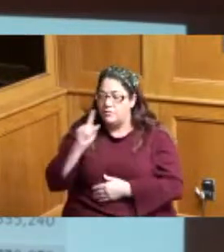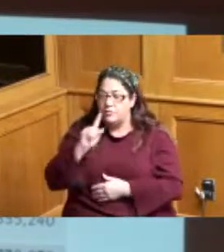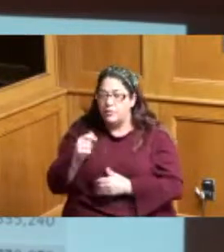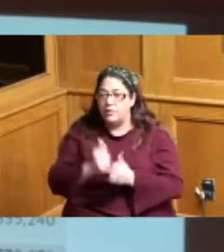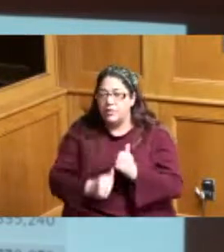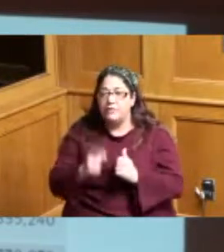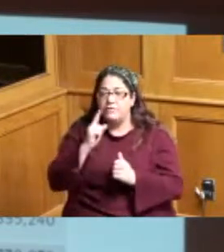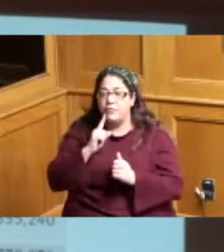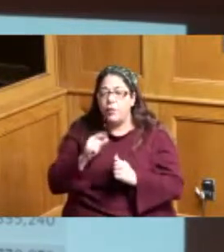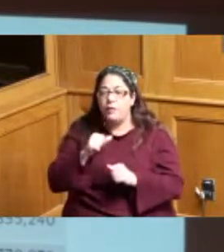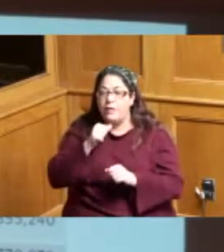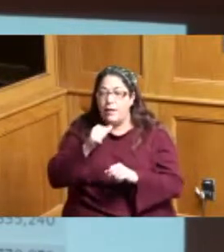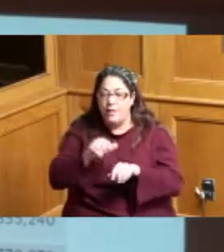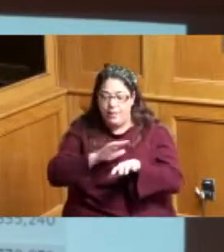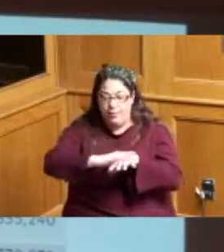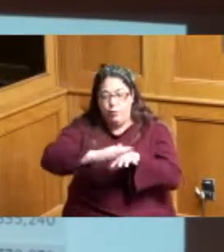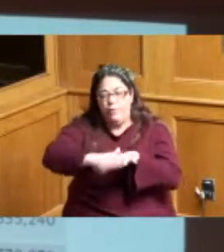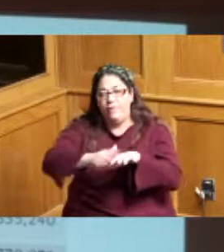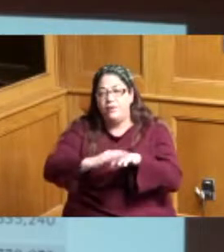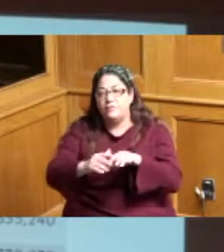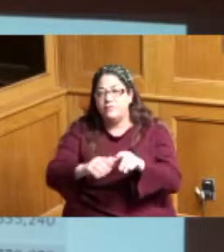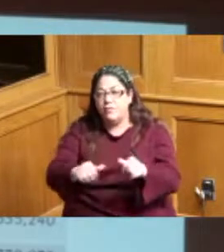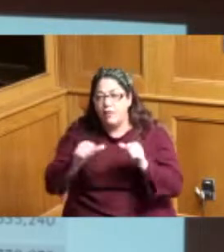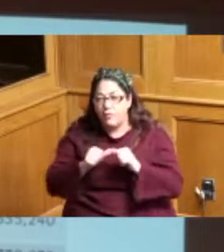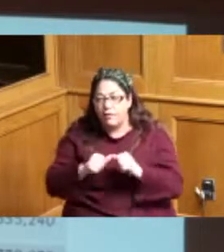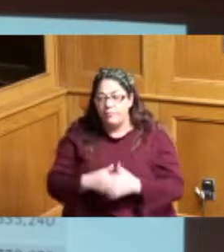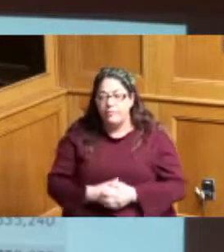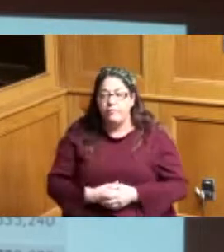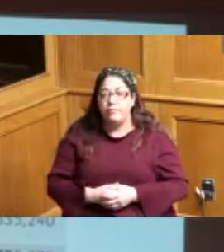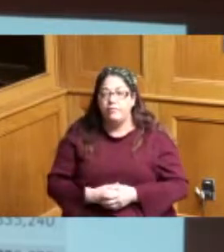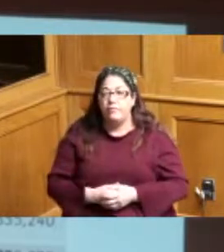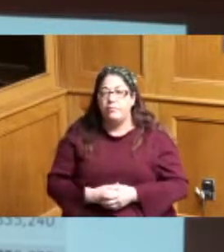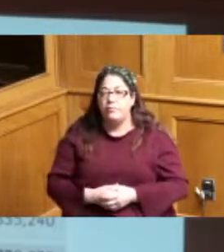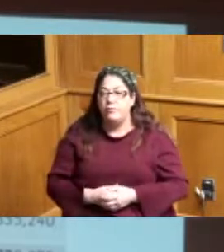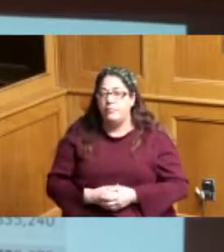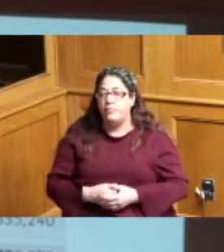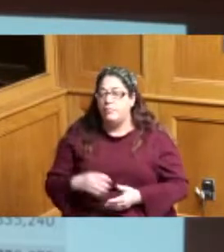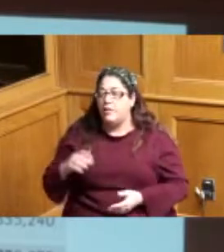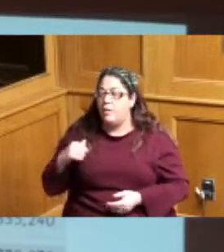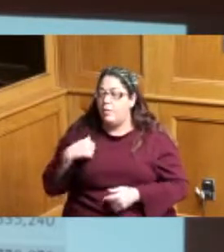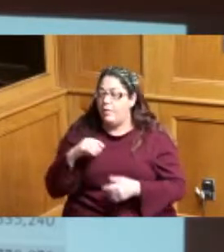area square footage we have so one thing I do want to mention here we mentioned again that this is